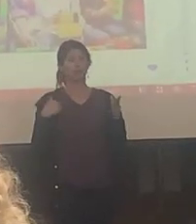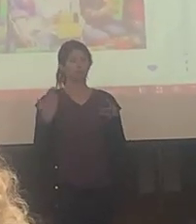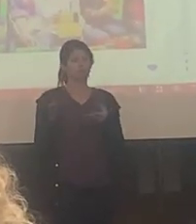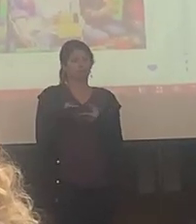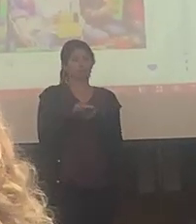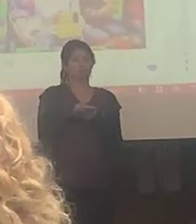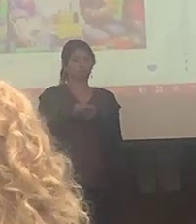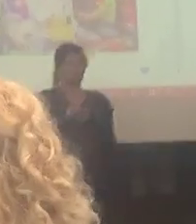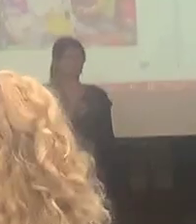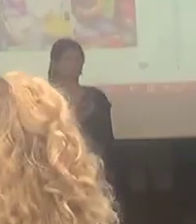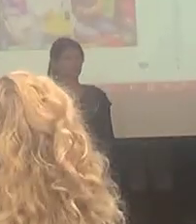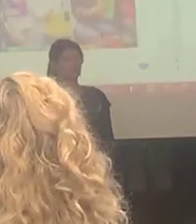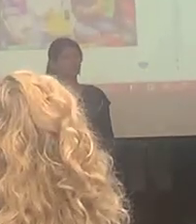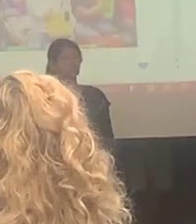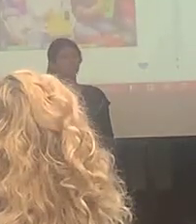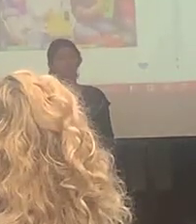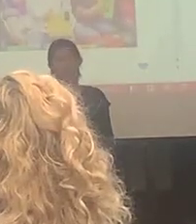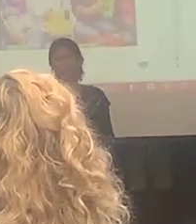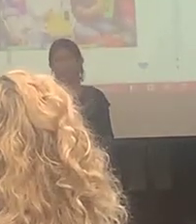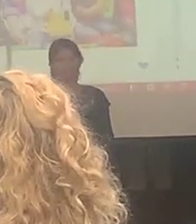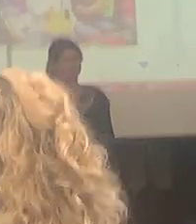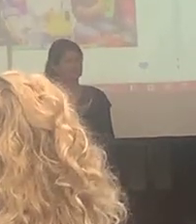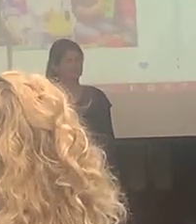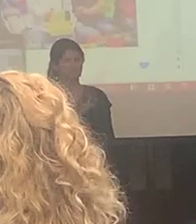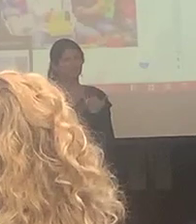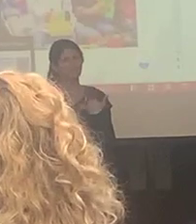is